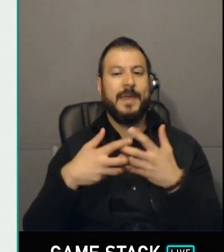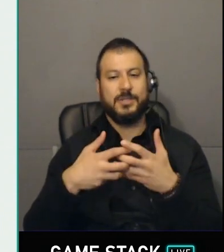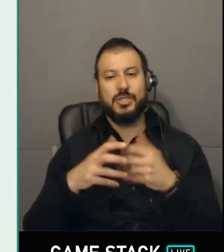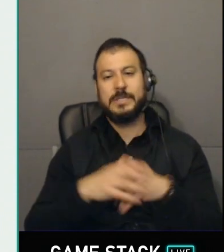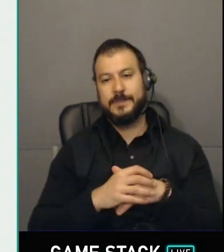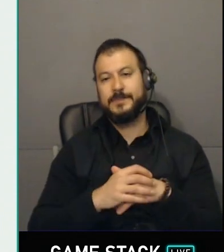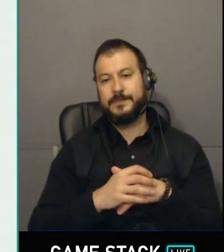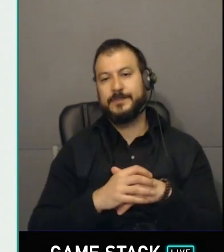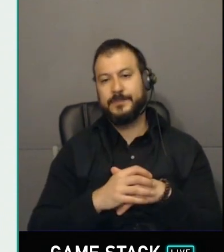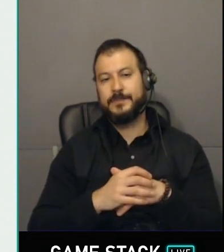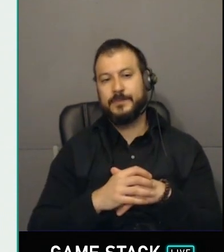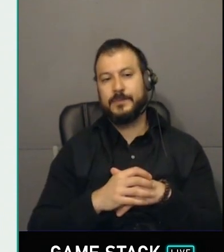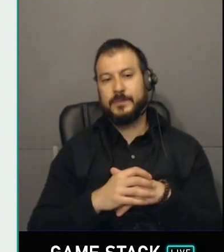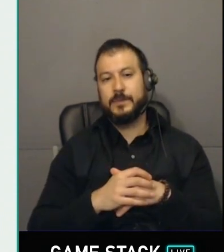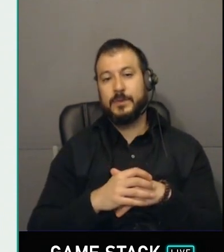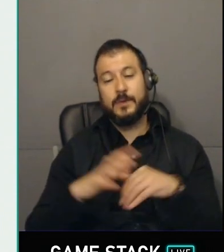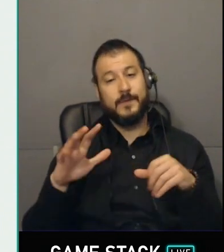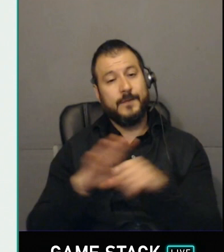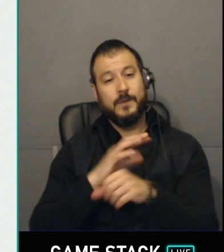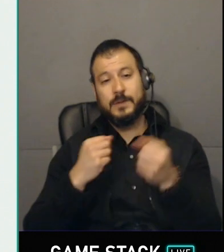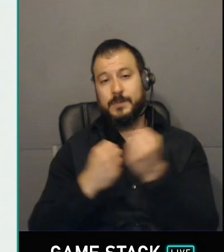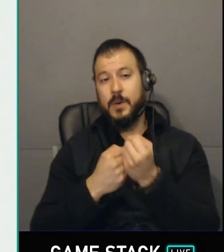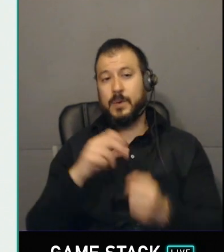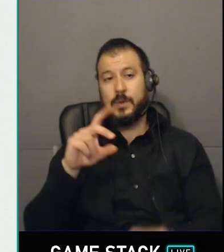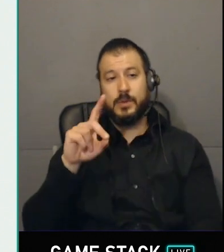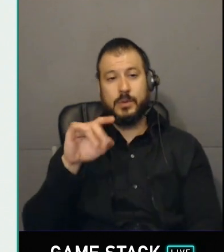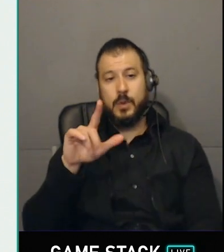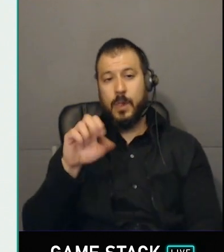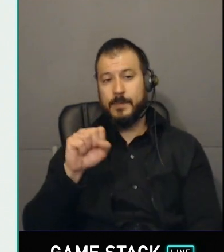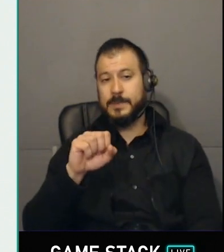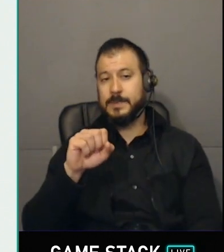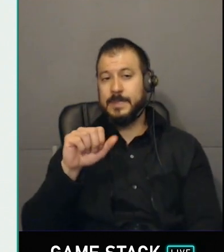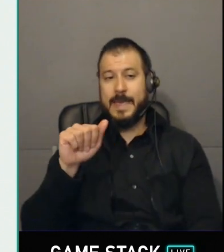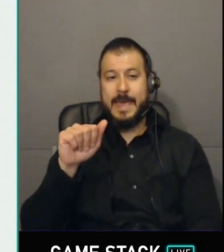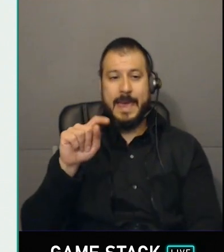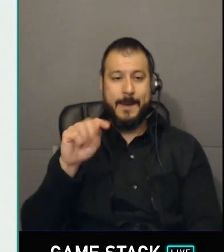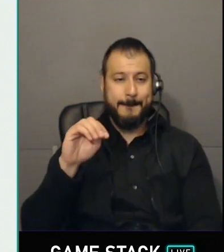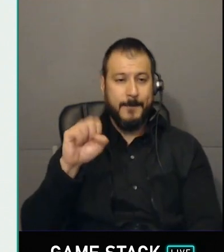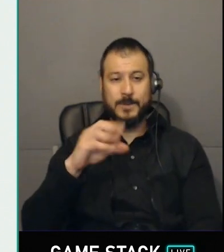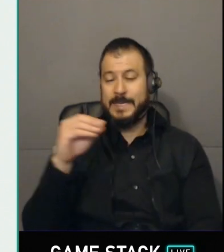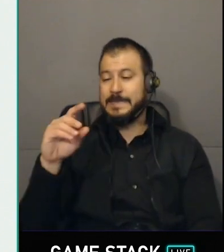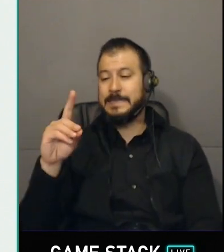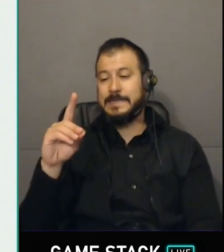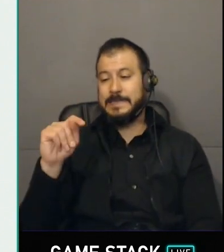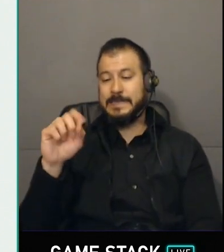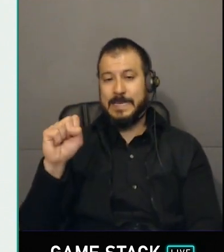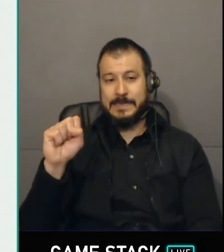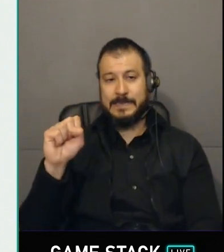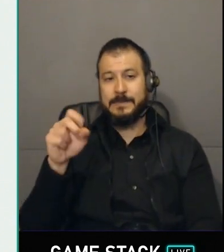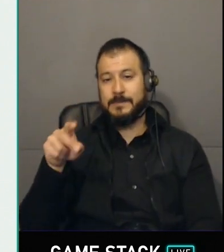We have full support for Dolby Atmos and DTS:X over both speakers and headphones,